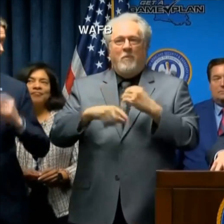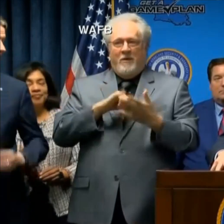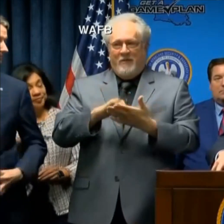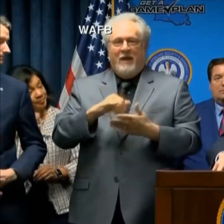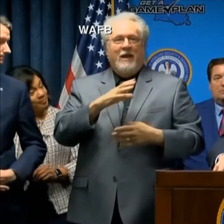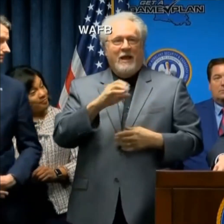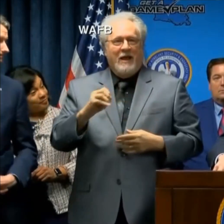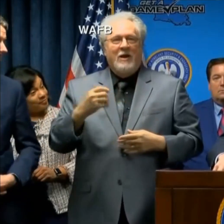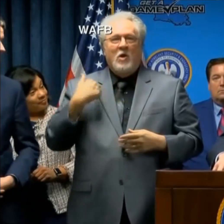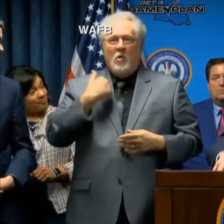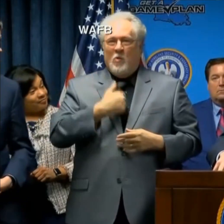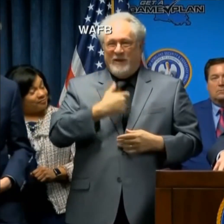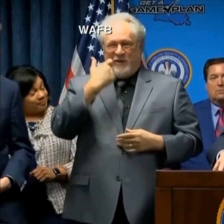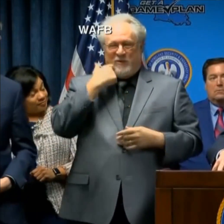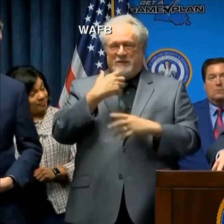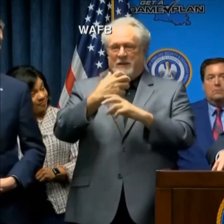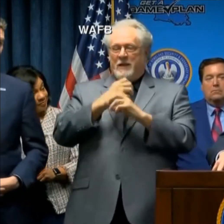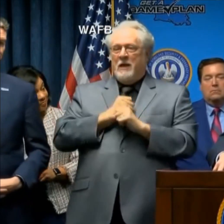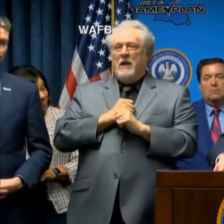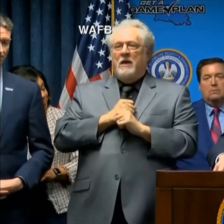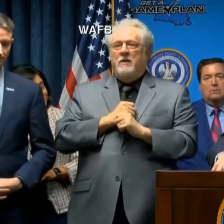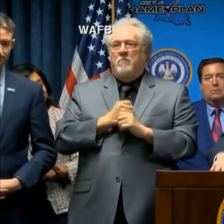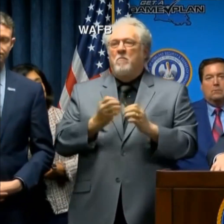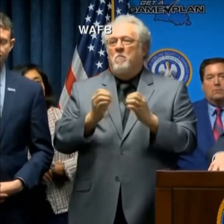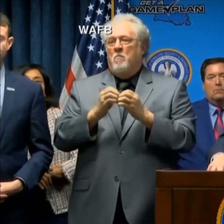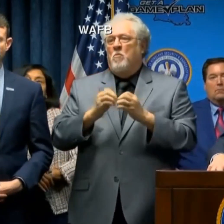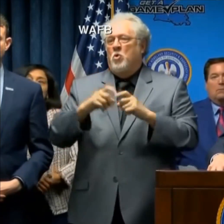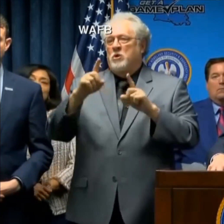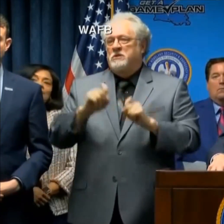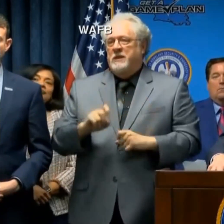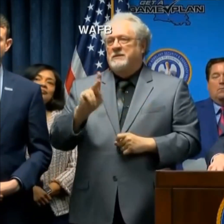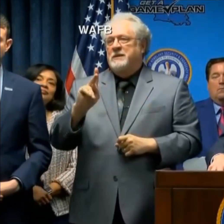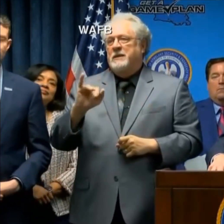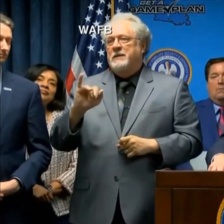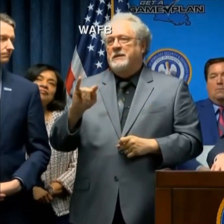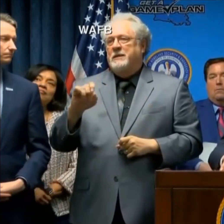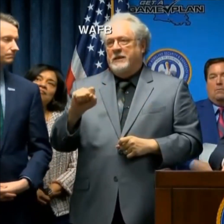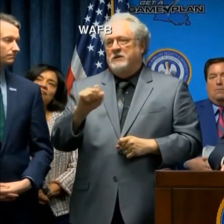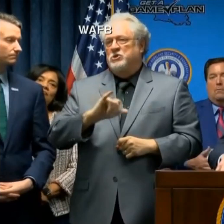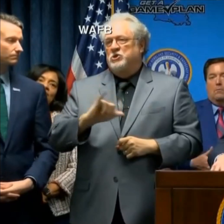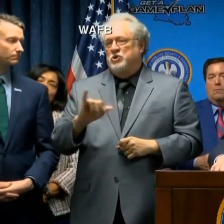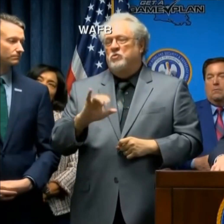that we've recently received additional test kits as well so that our testing